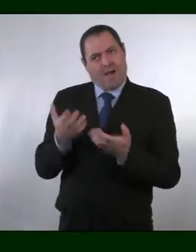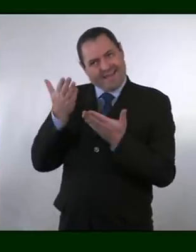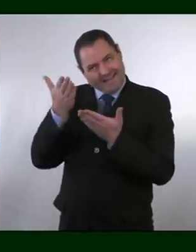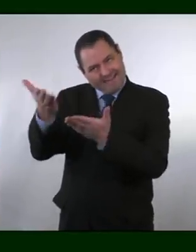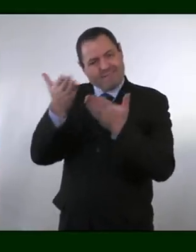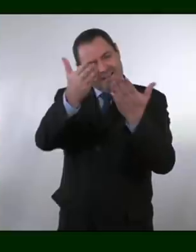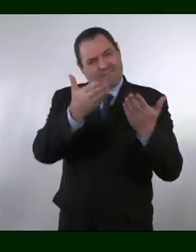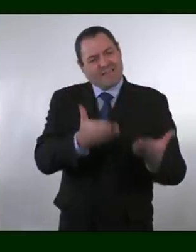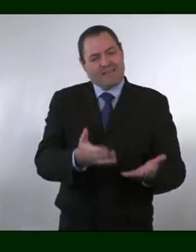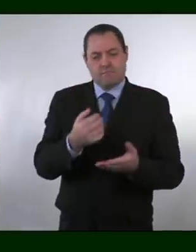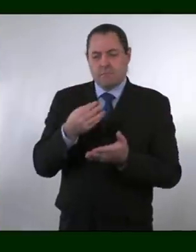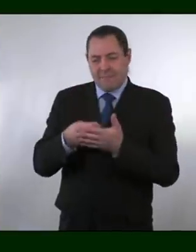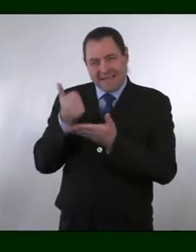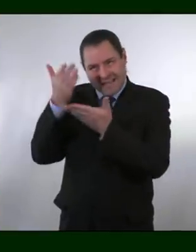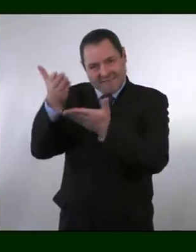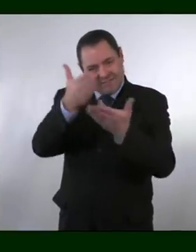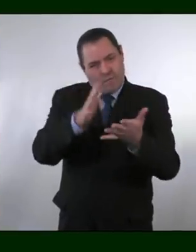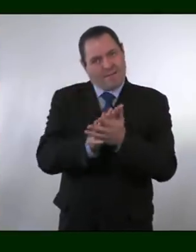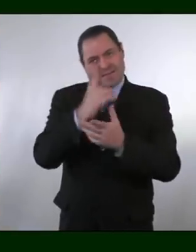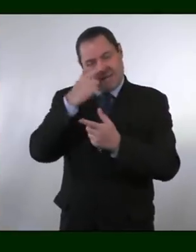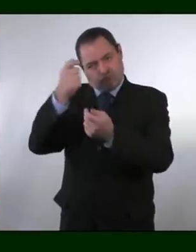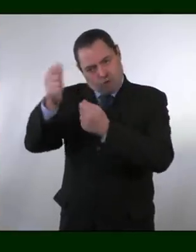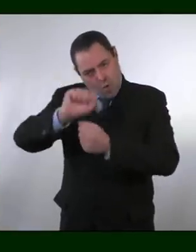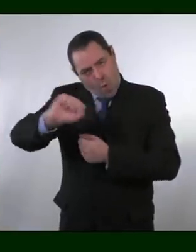across the United Kingdom? >>The Prime Minister